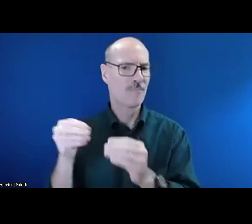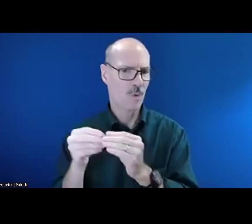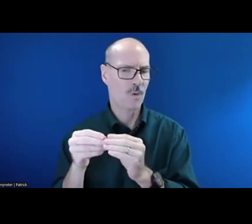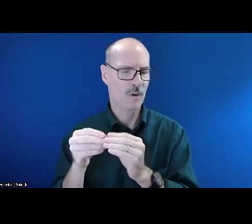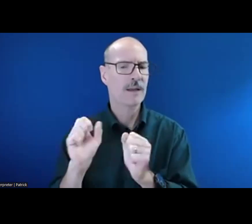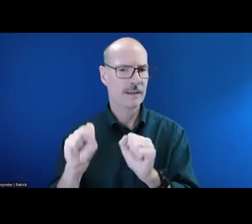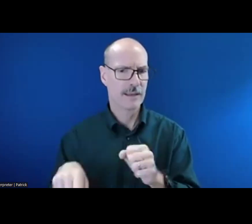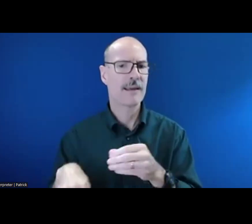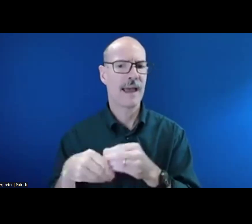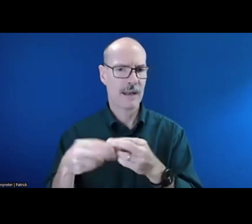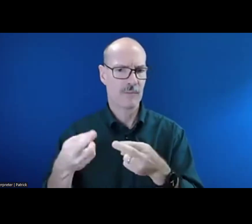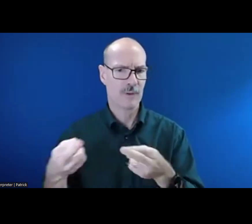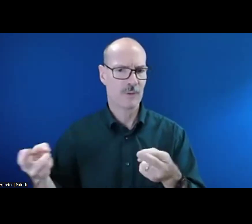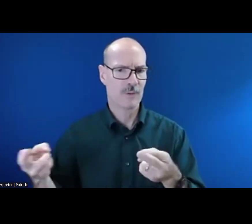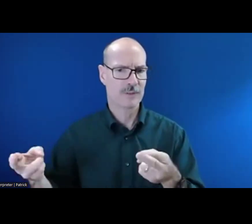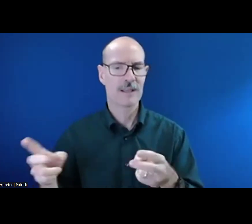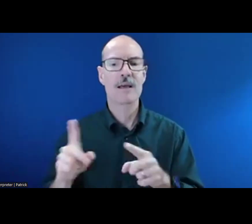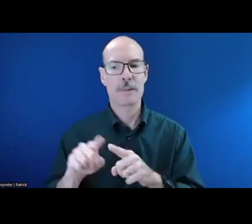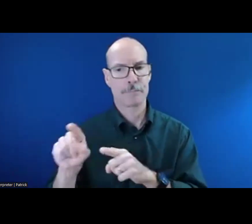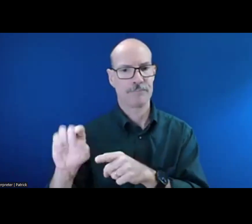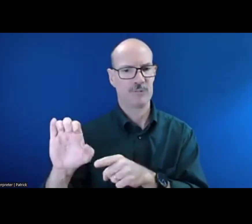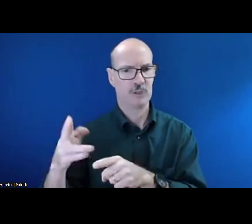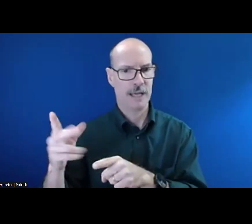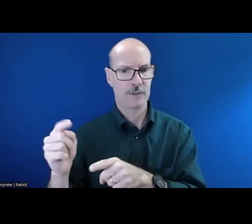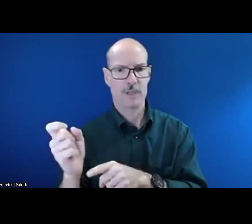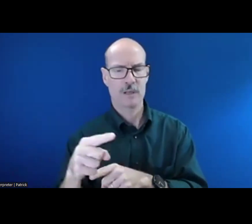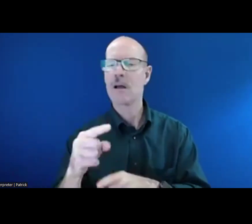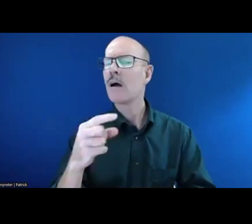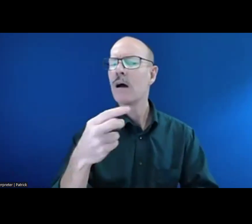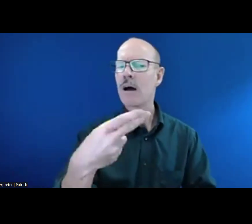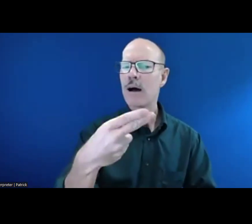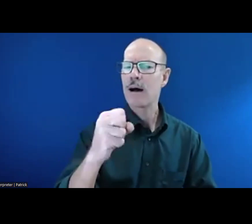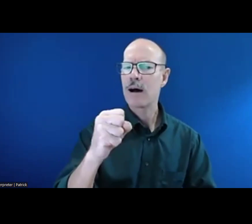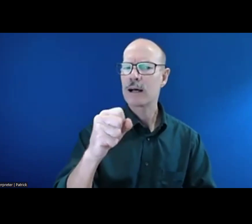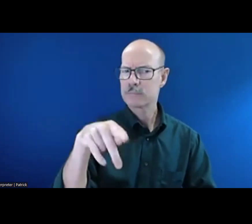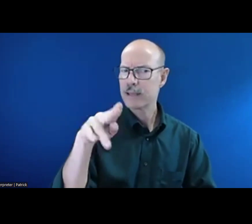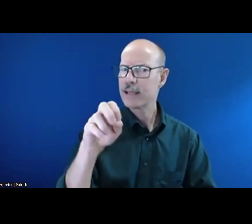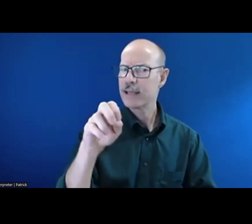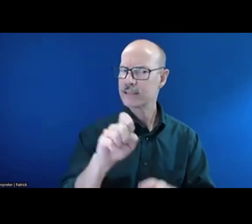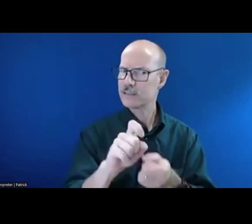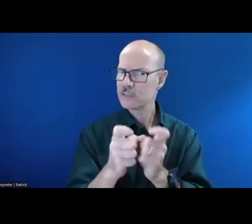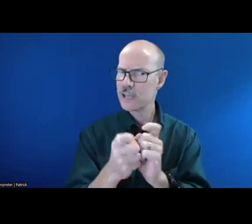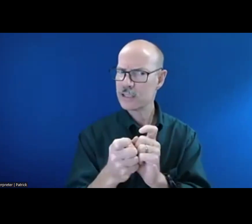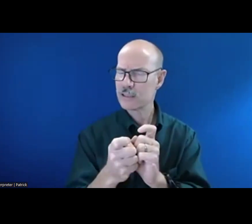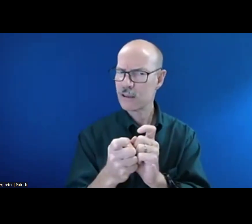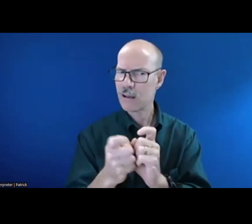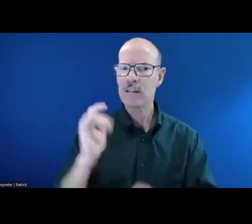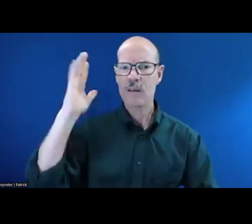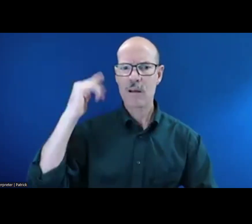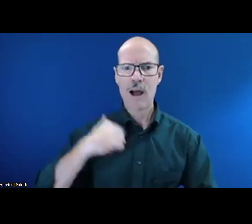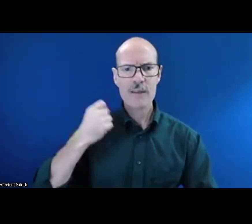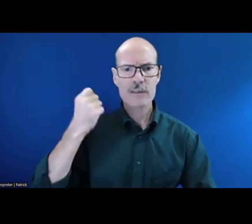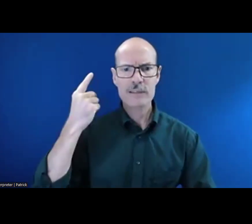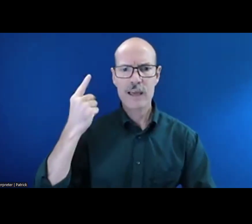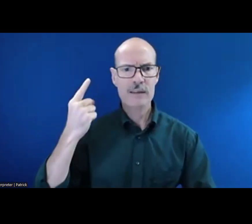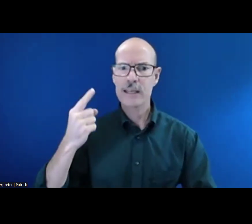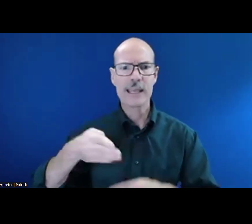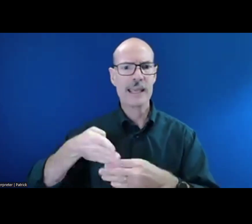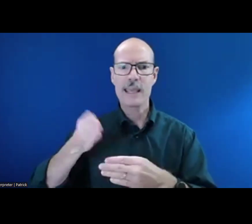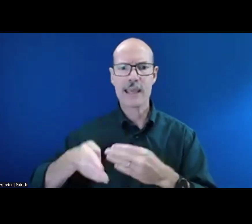But somebody is wondering, "Has there been a transition with Hospice care?